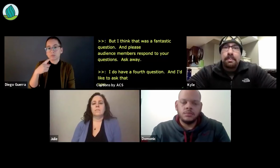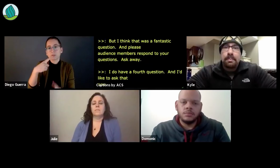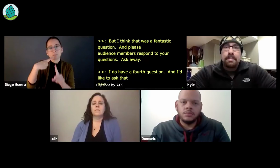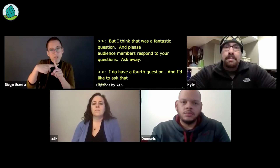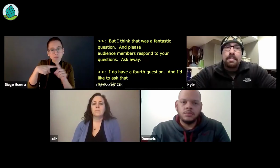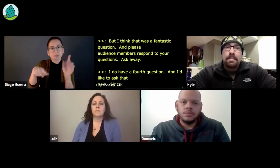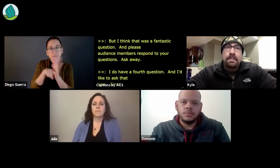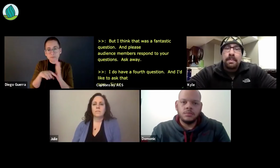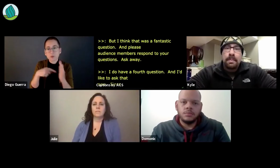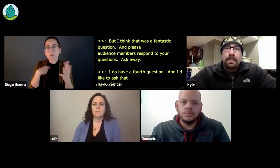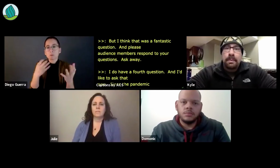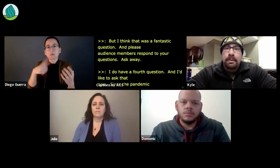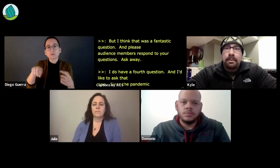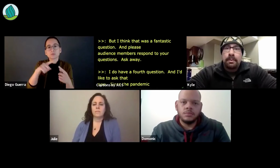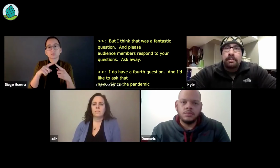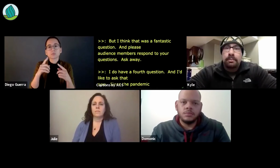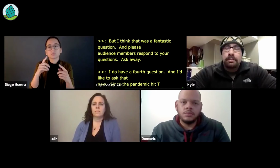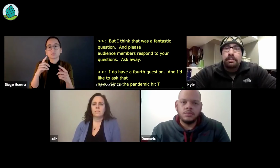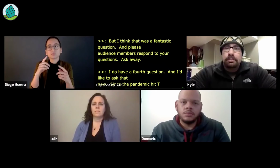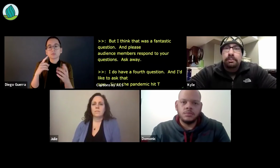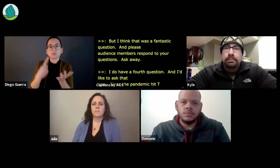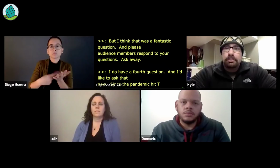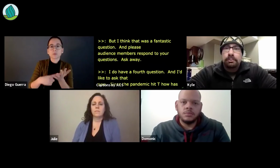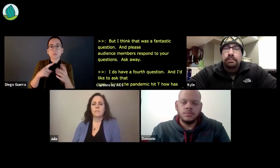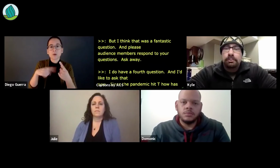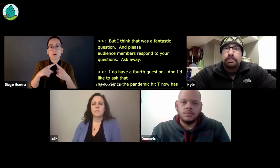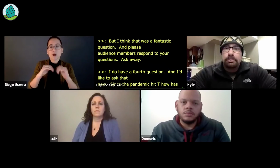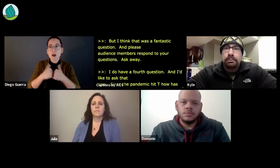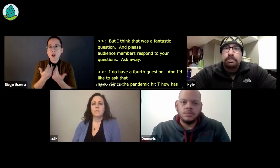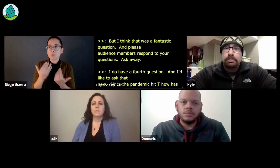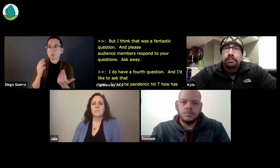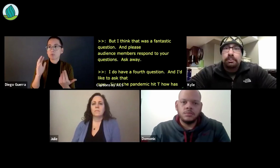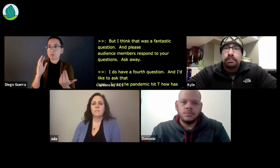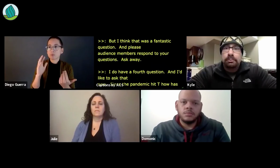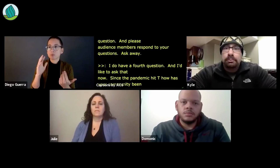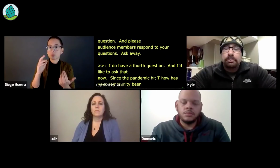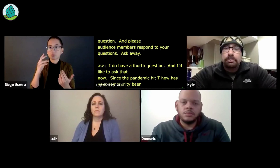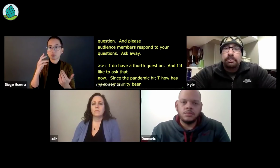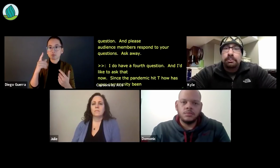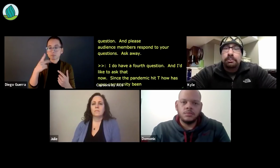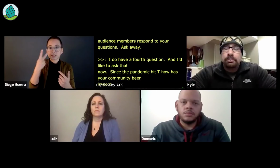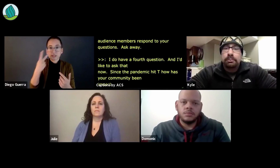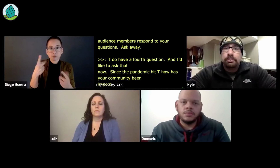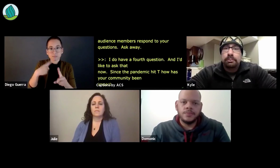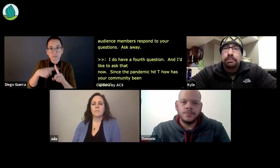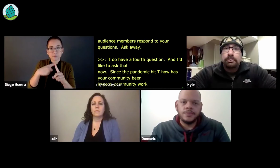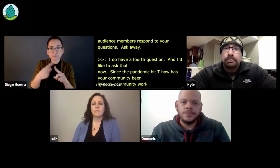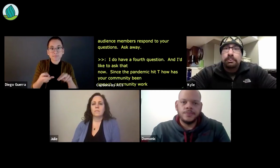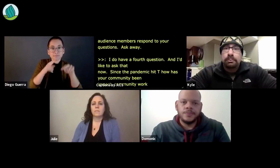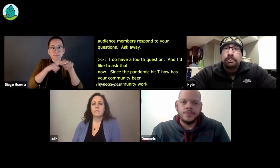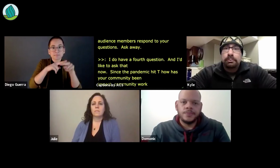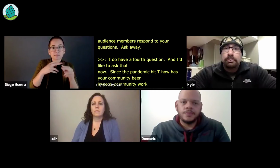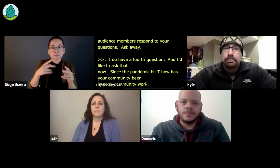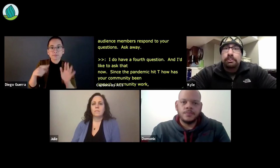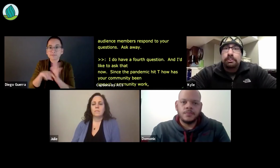Any pros and cons, positive or negative impacts? And I'd like to talk about seeing an increase